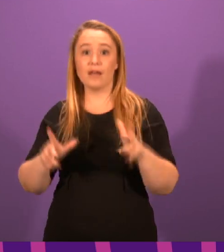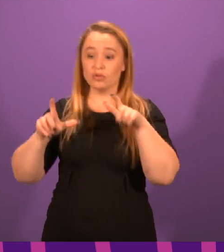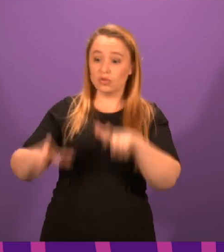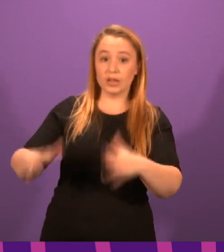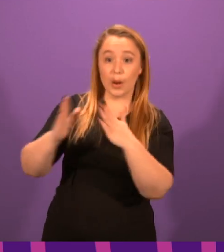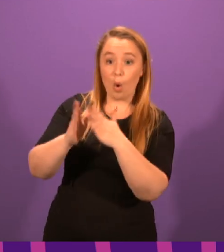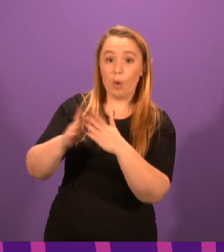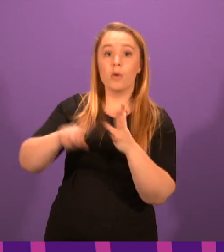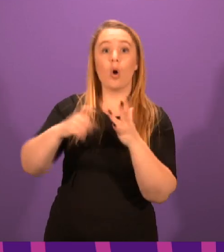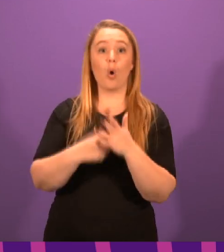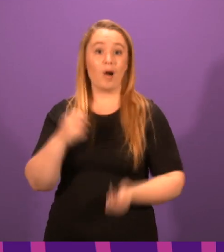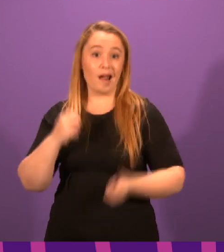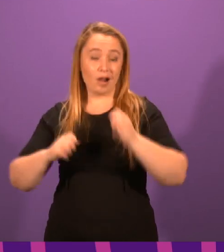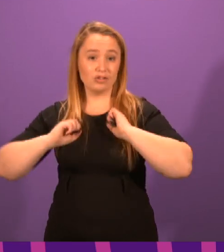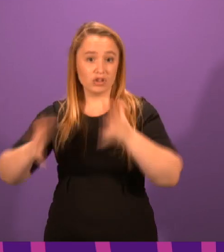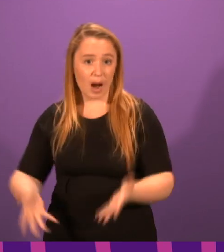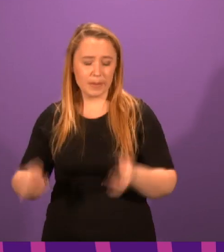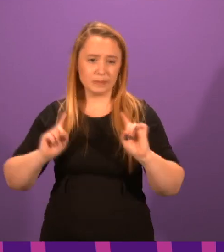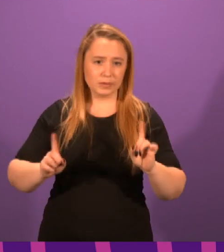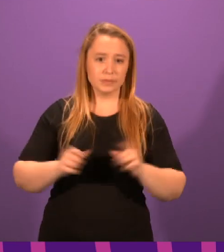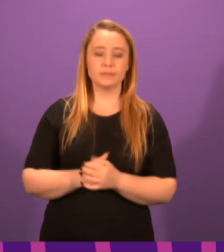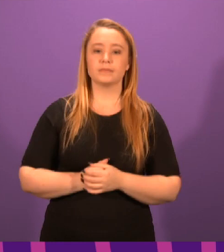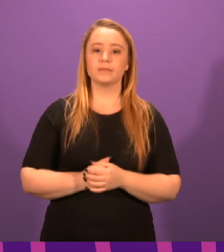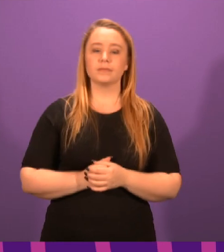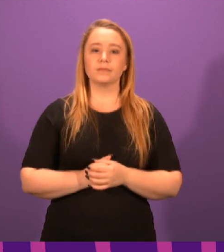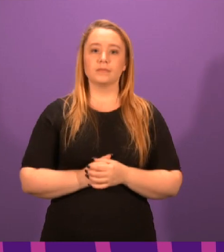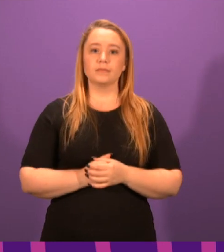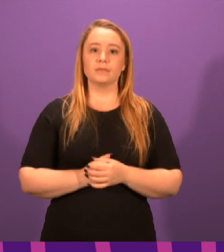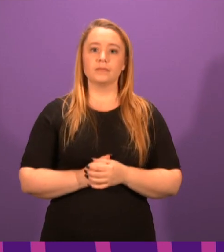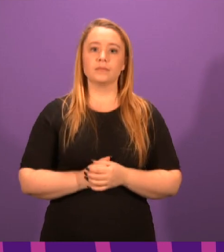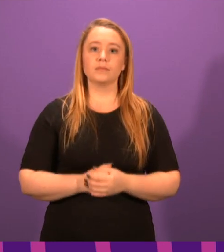Jeane Freeman: As I said to Mr Whittle, as the work is